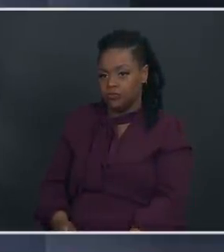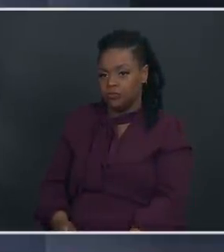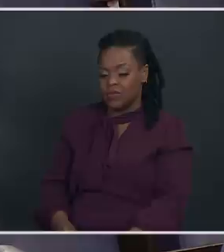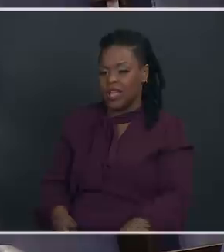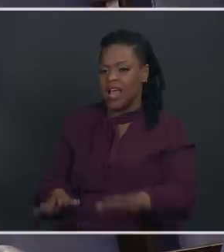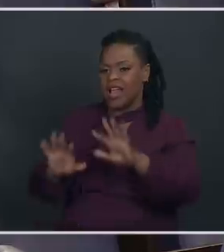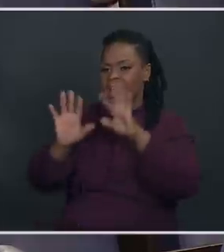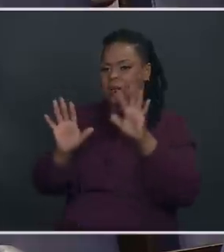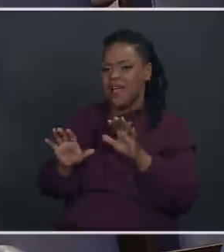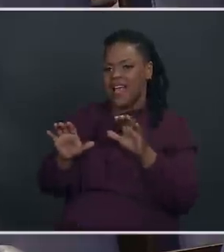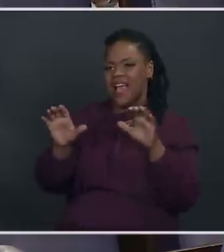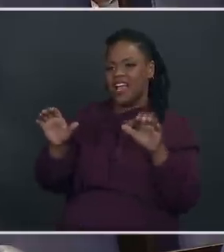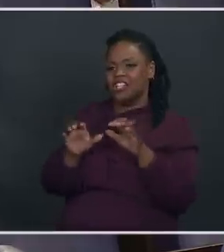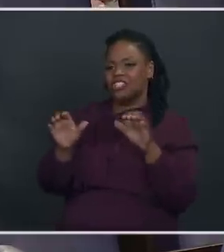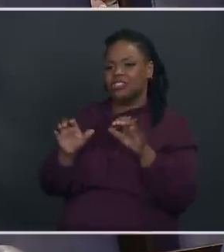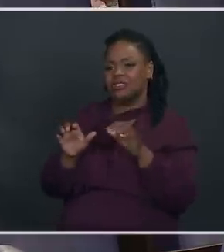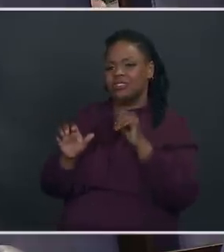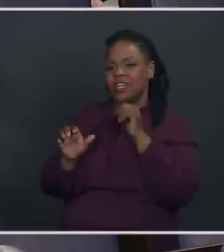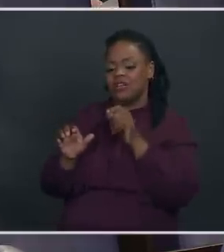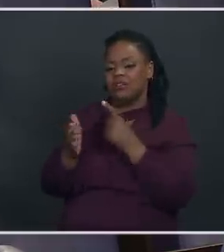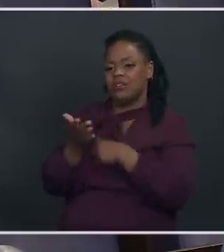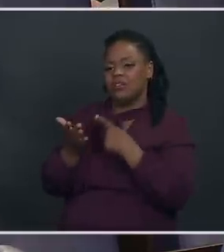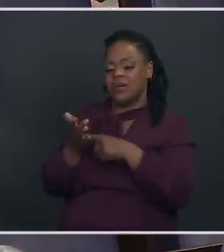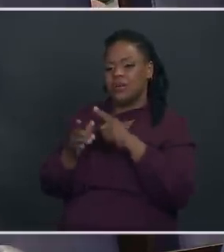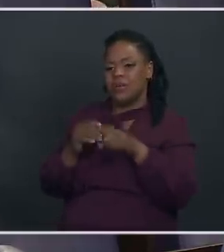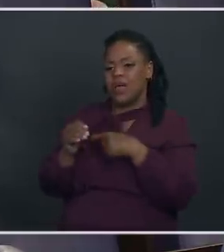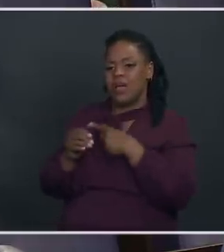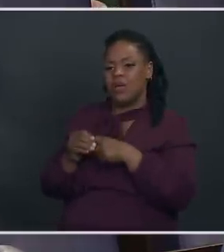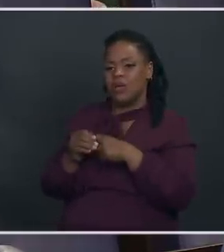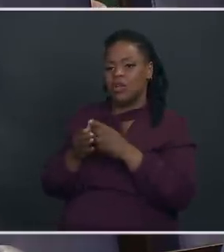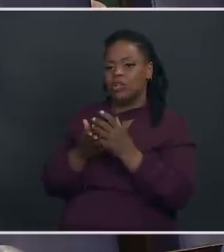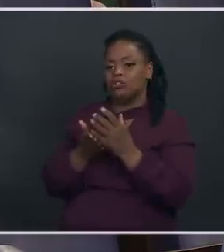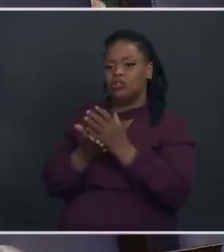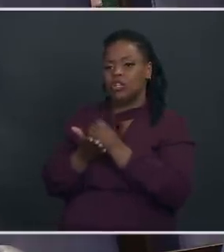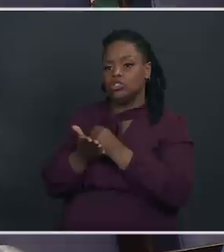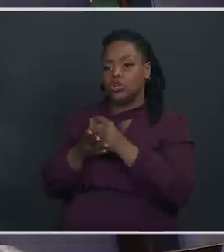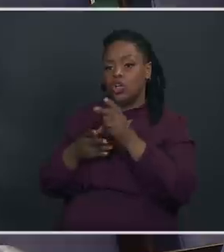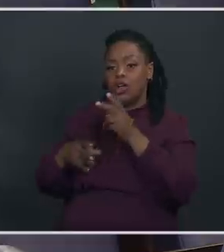Oversight Council, which experts say could play an influential role in addressing climate risks.